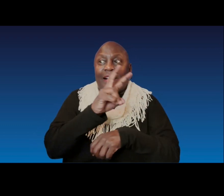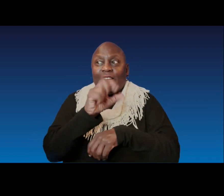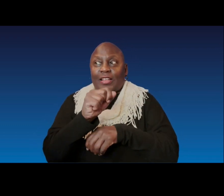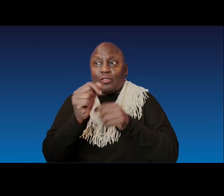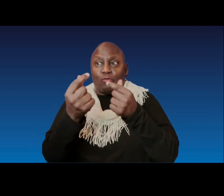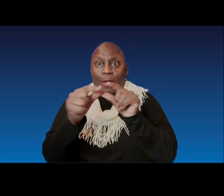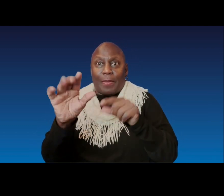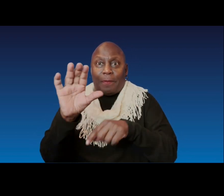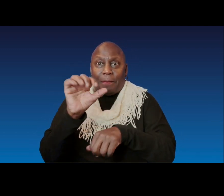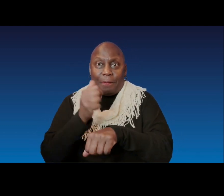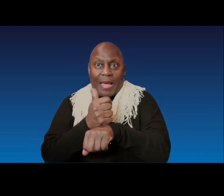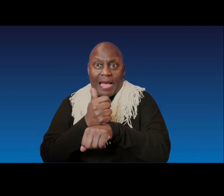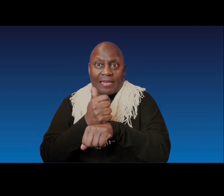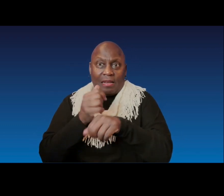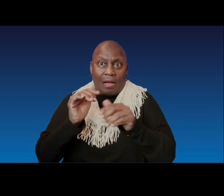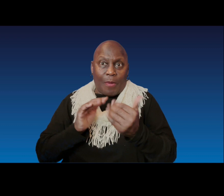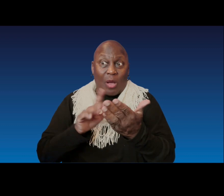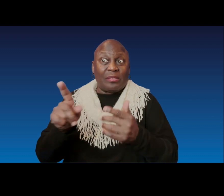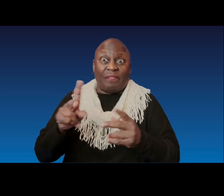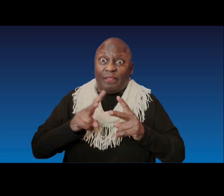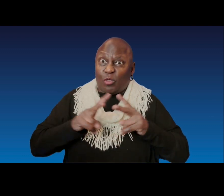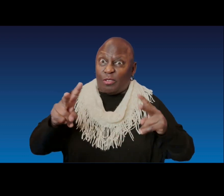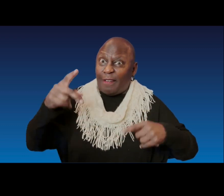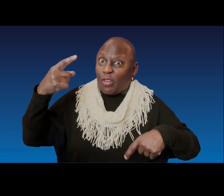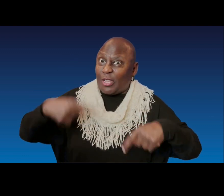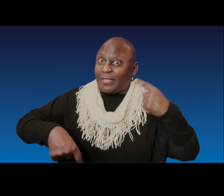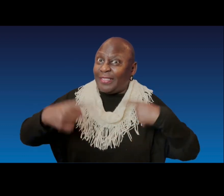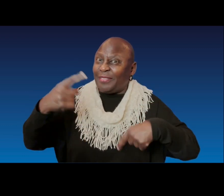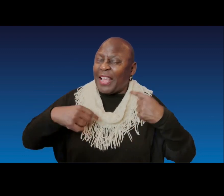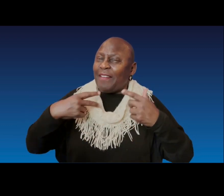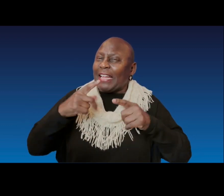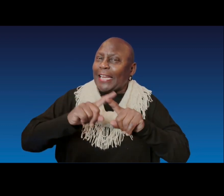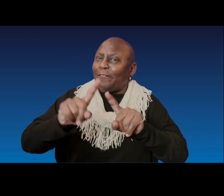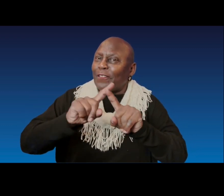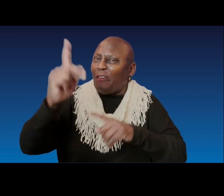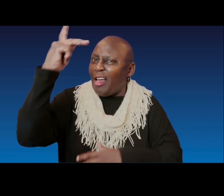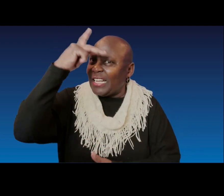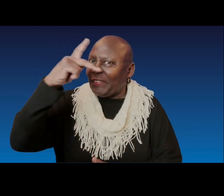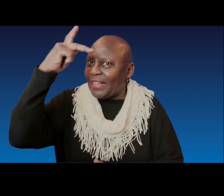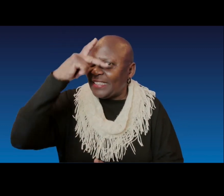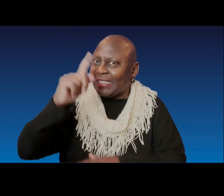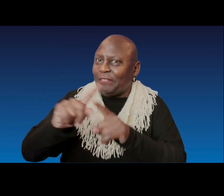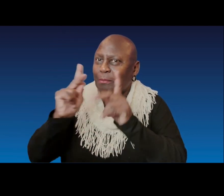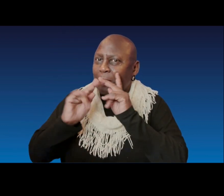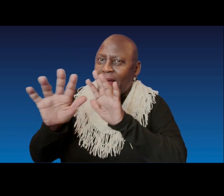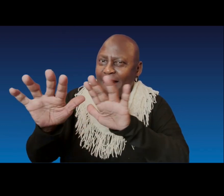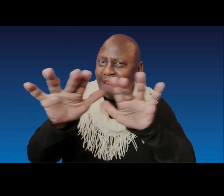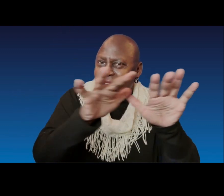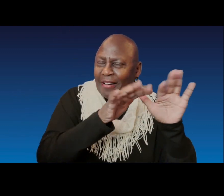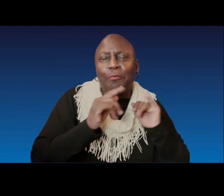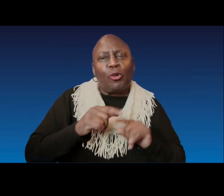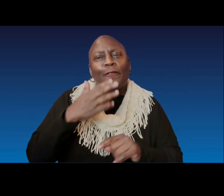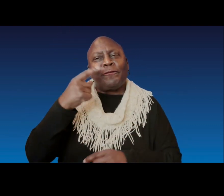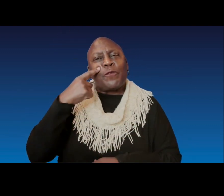Now, second, we'll talk about language based versus grammar based approaches. This is very controversial.